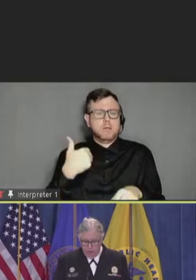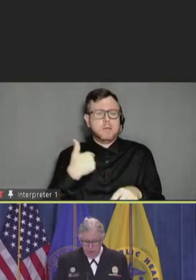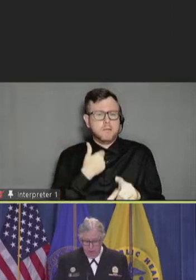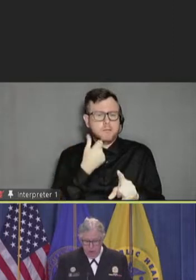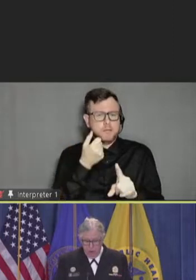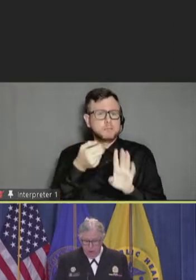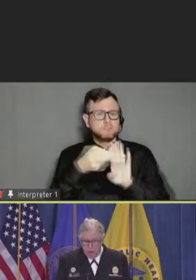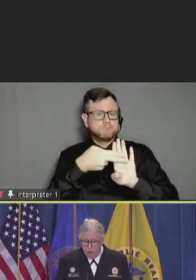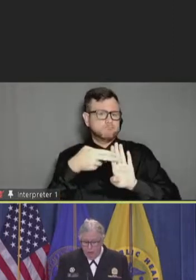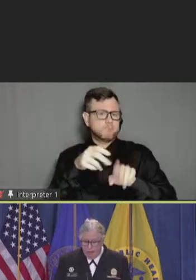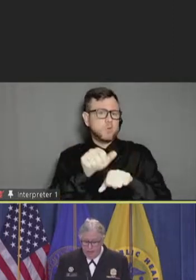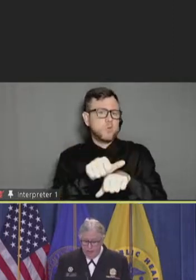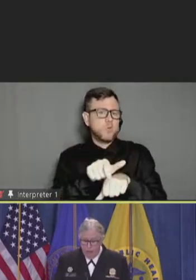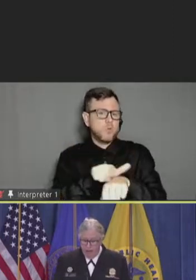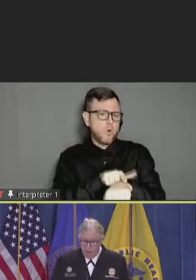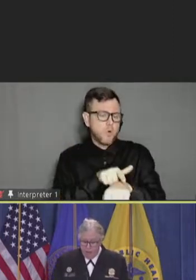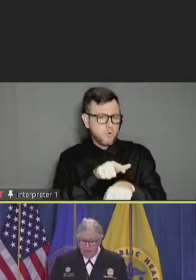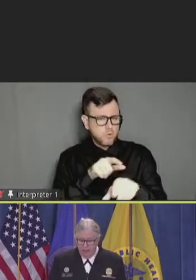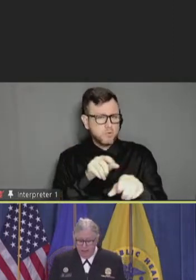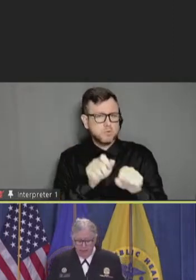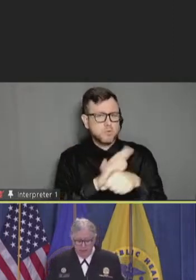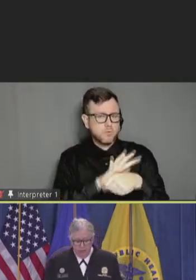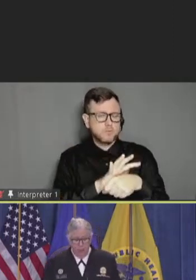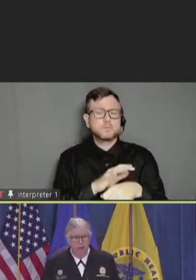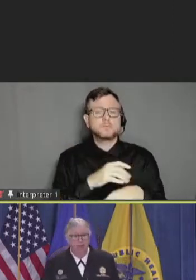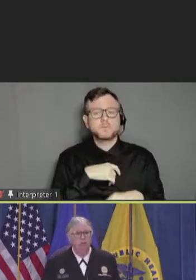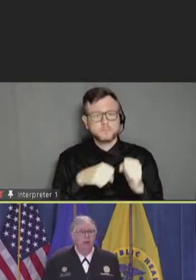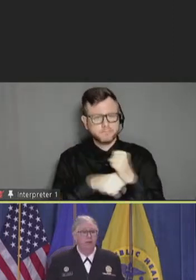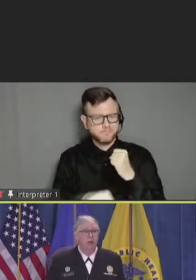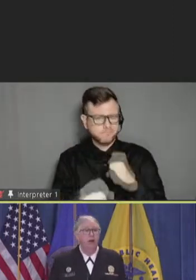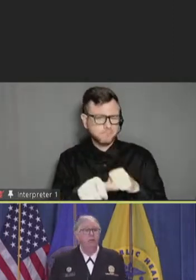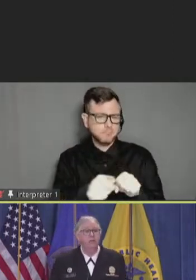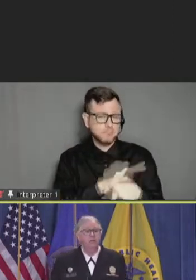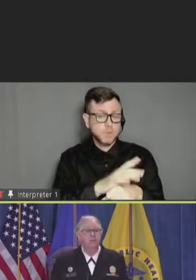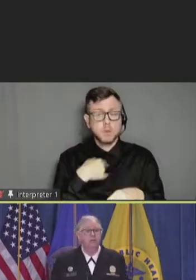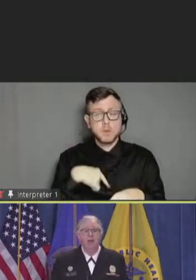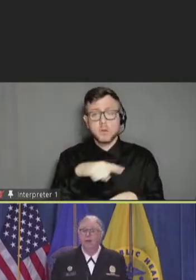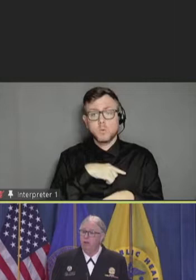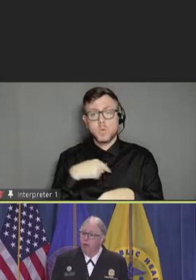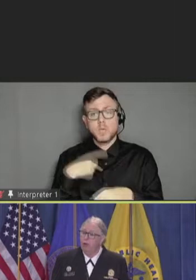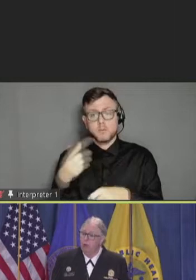So, to address this, we have recently announced the formation of our Office of Long COVID